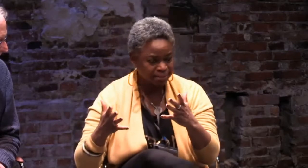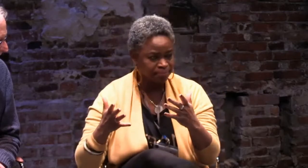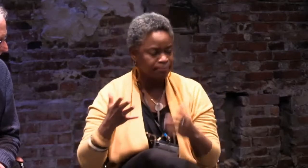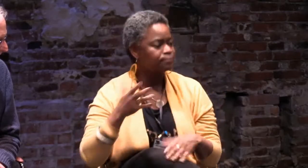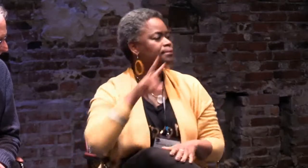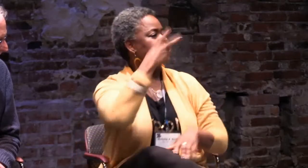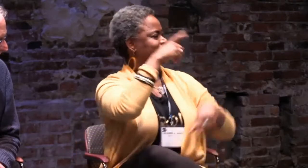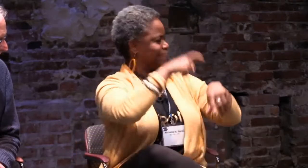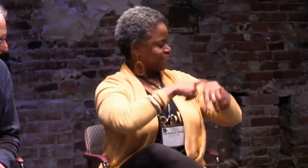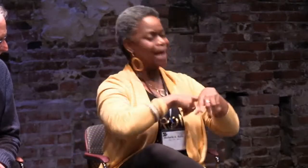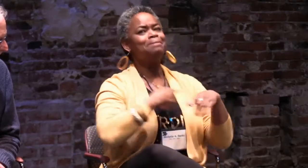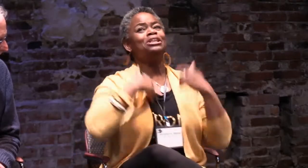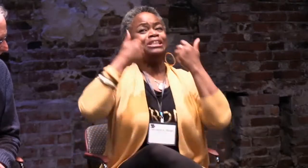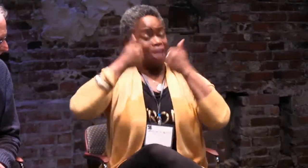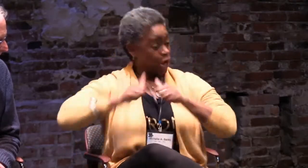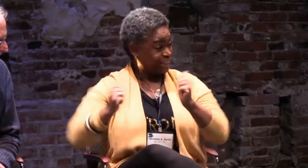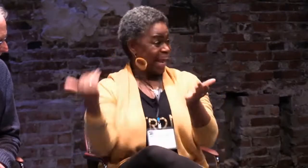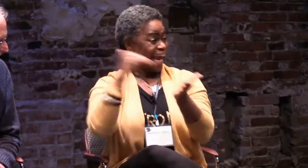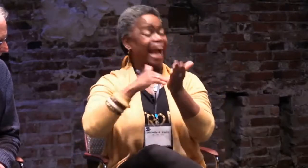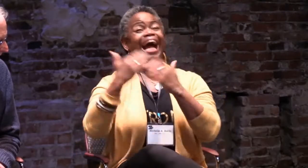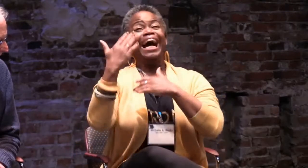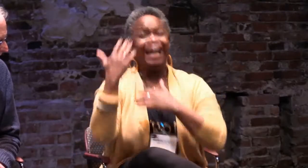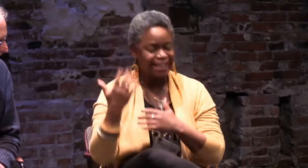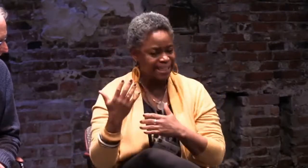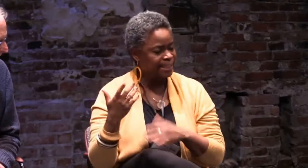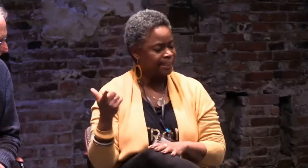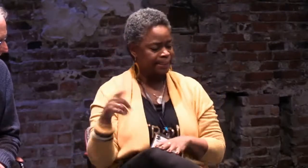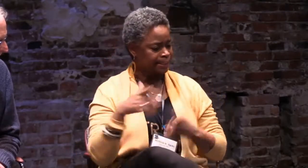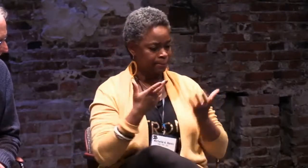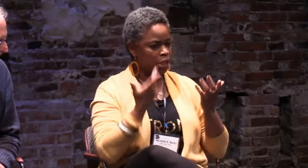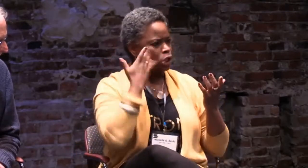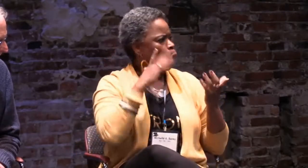I got a call back to audition again,